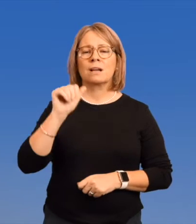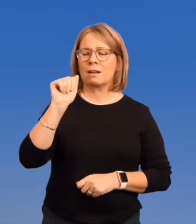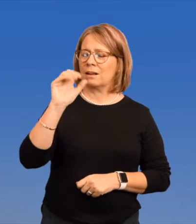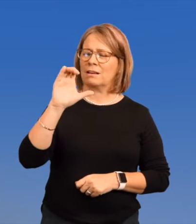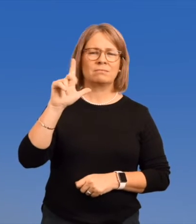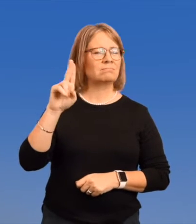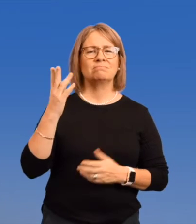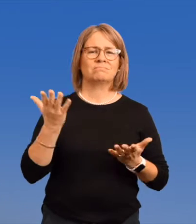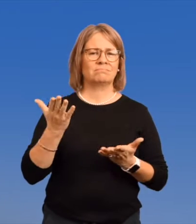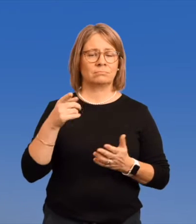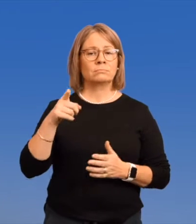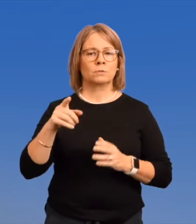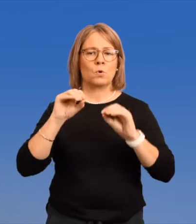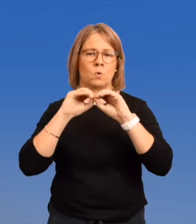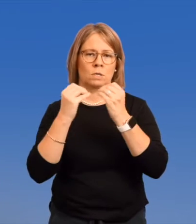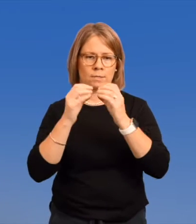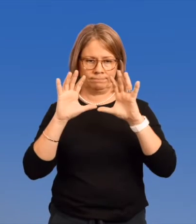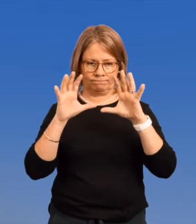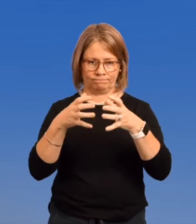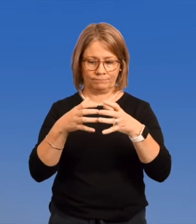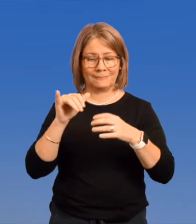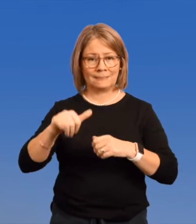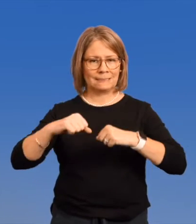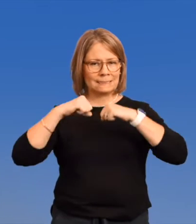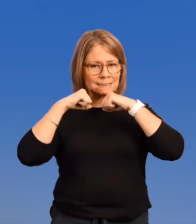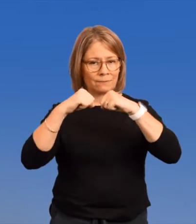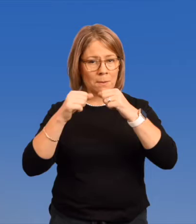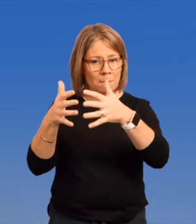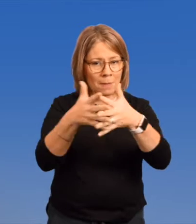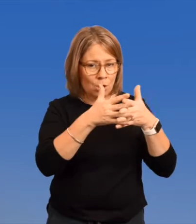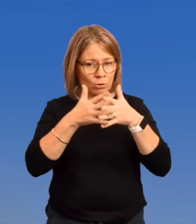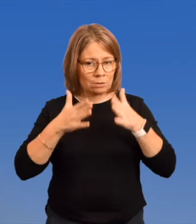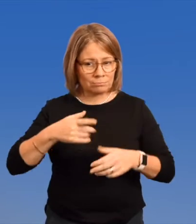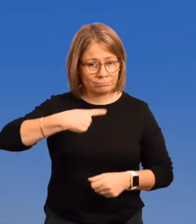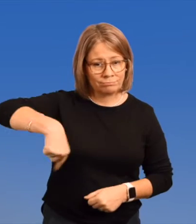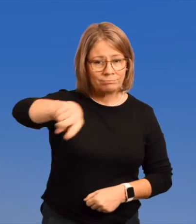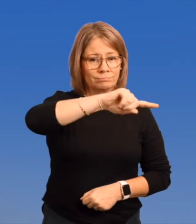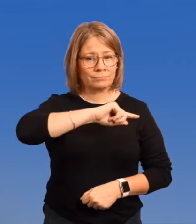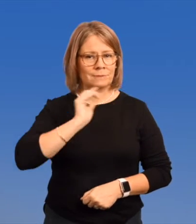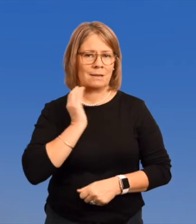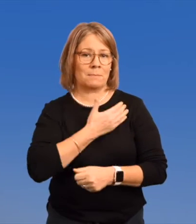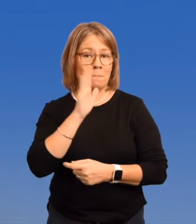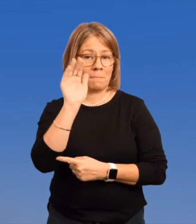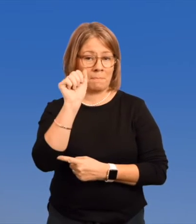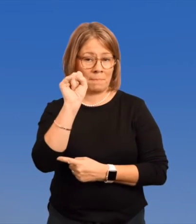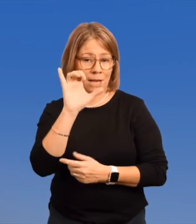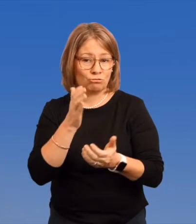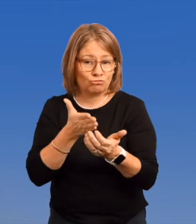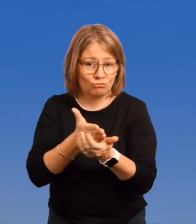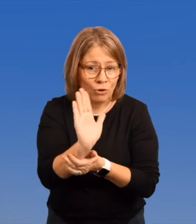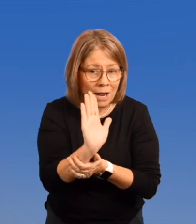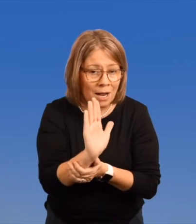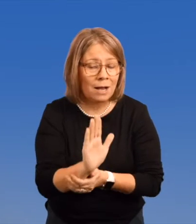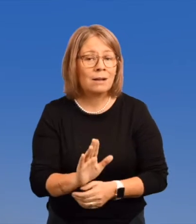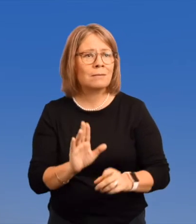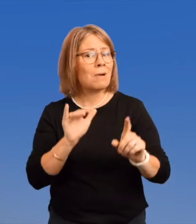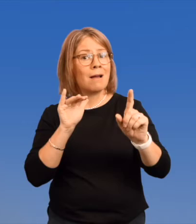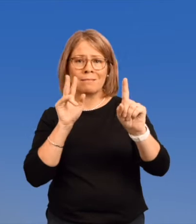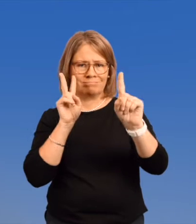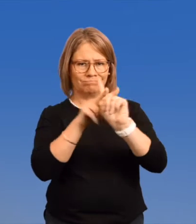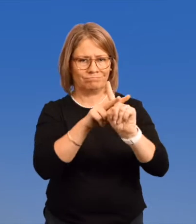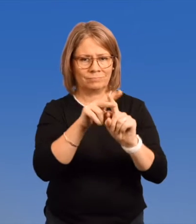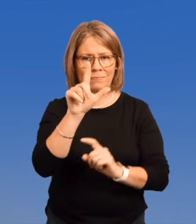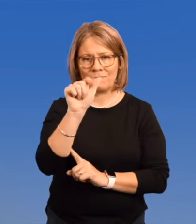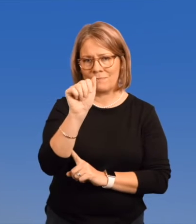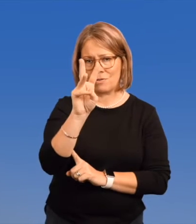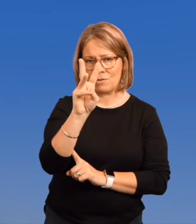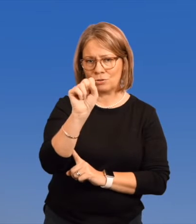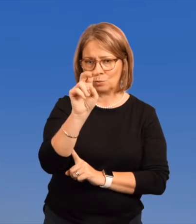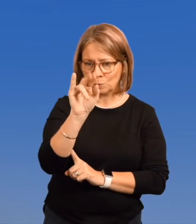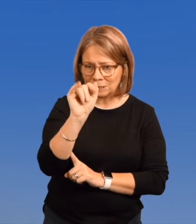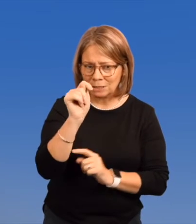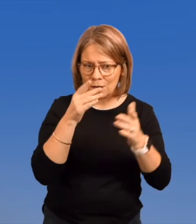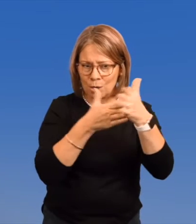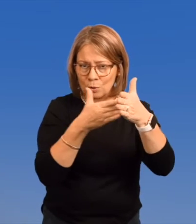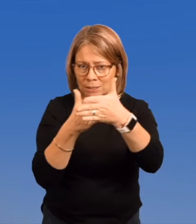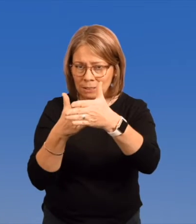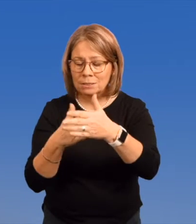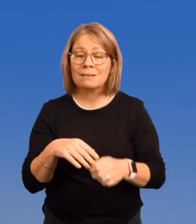The ACLU is an organization that defends Americans' basic rights by filing lawsuits